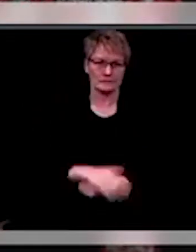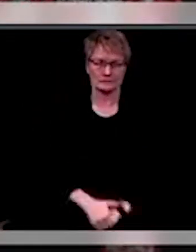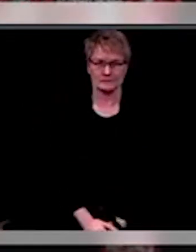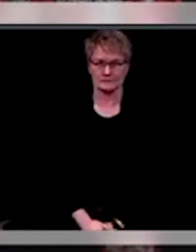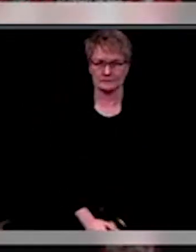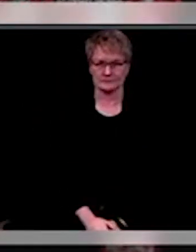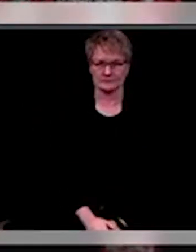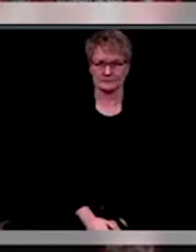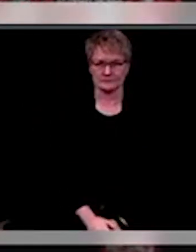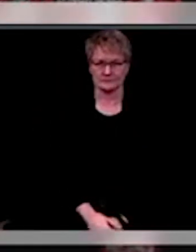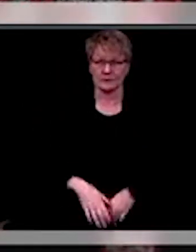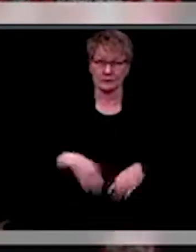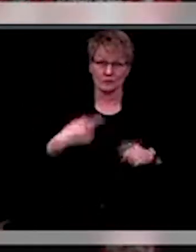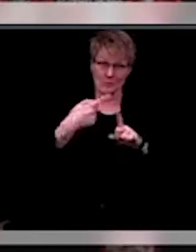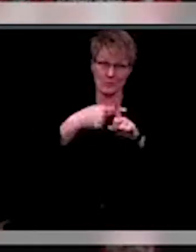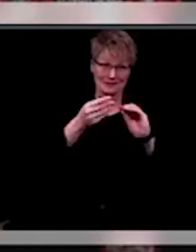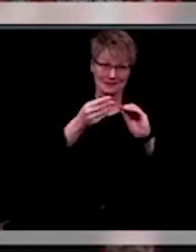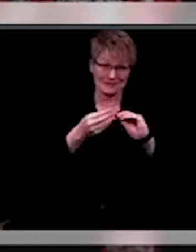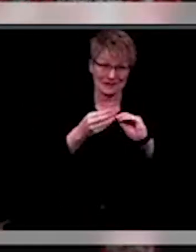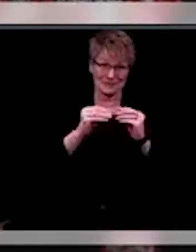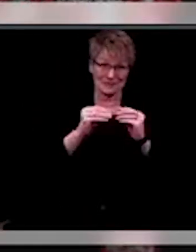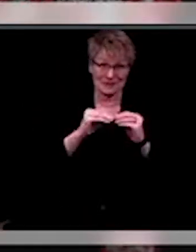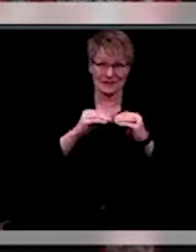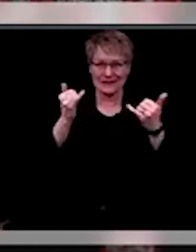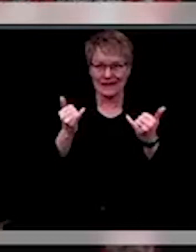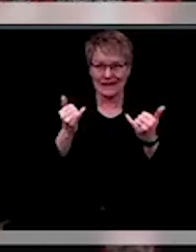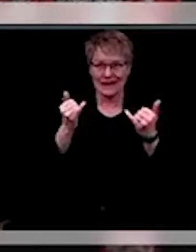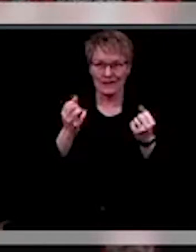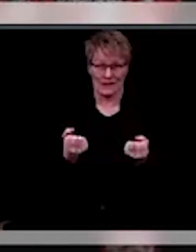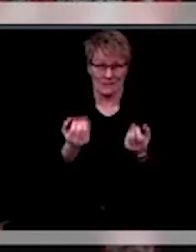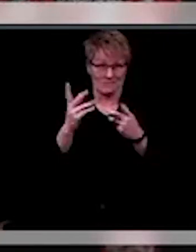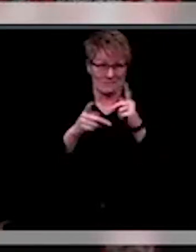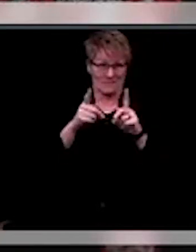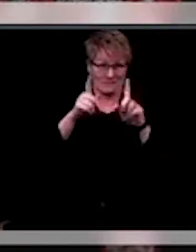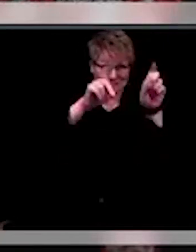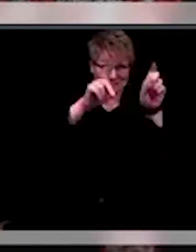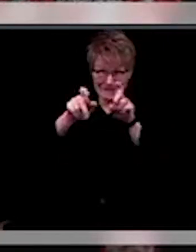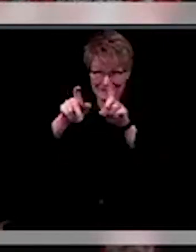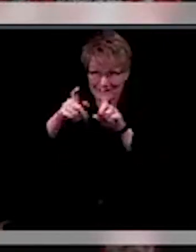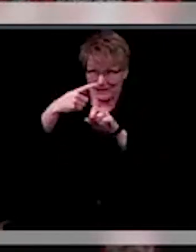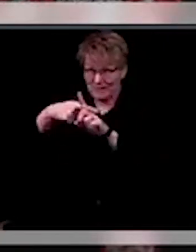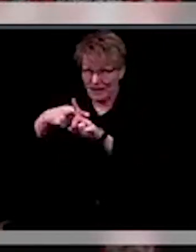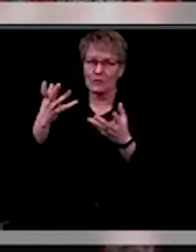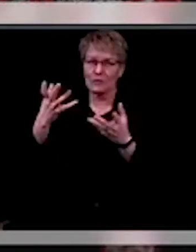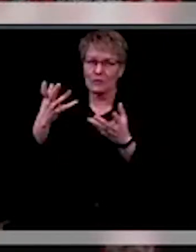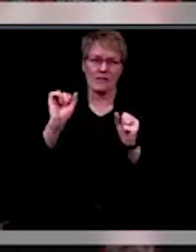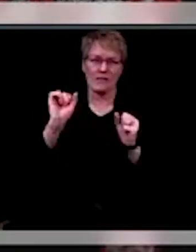number. We just need to get those case numbers down. I think that's all the